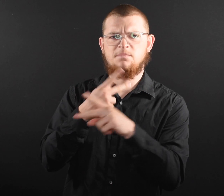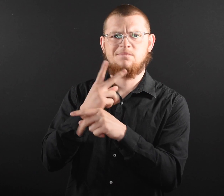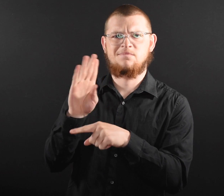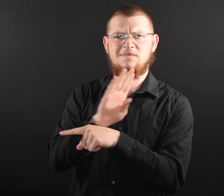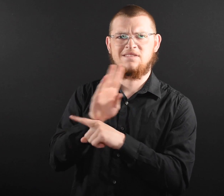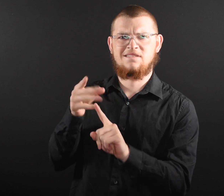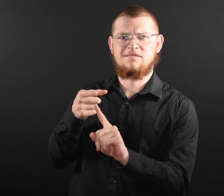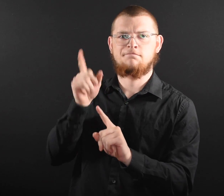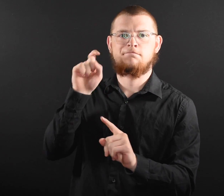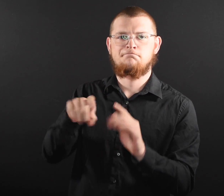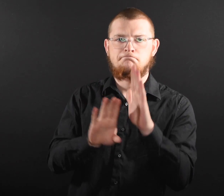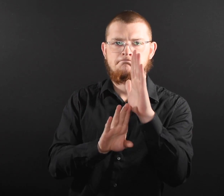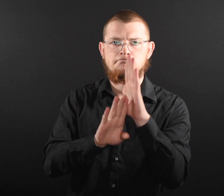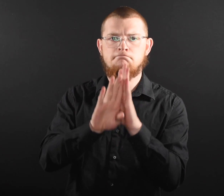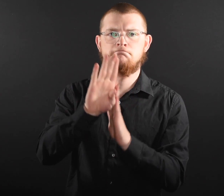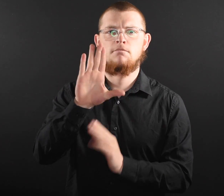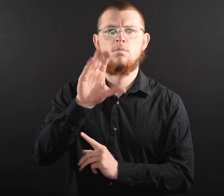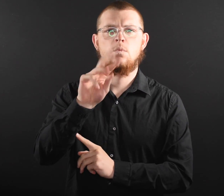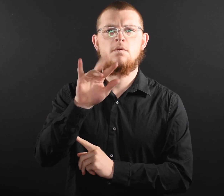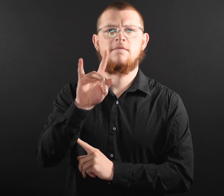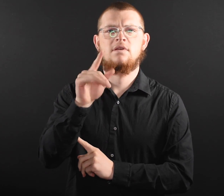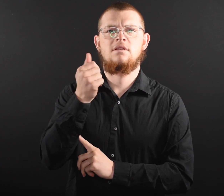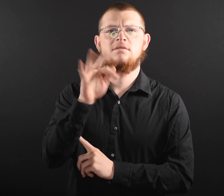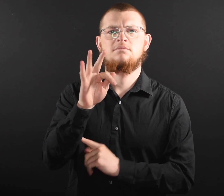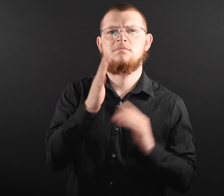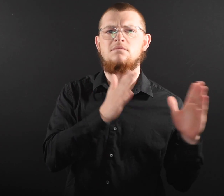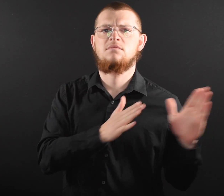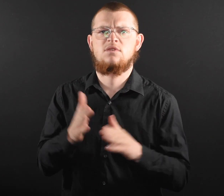What types of businesses need to develop a COVID-19 plan?